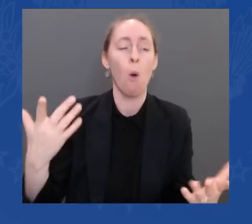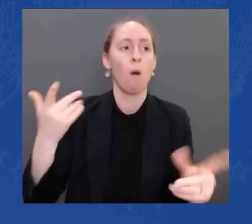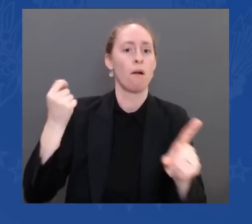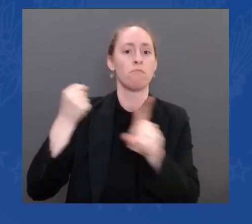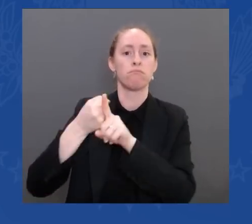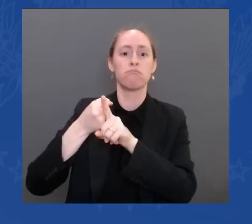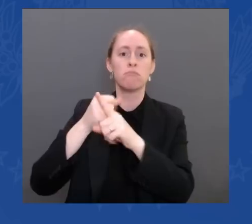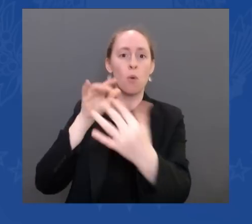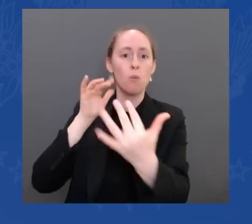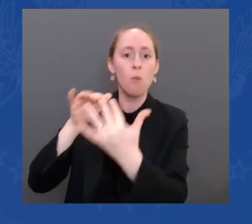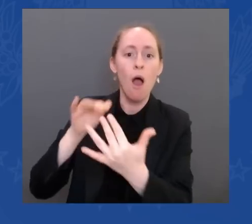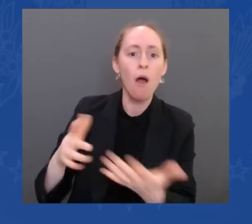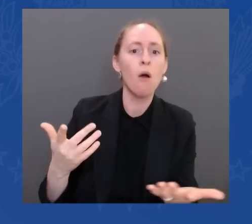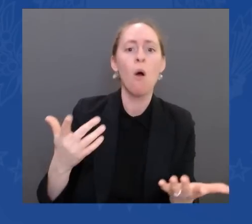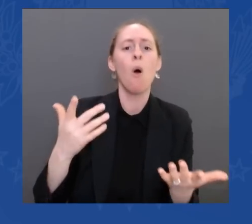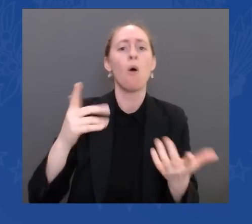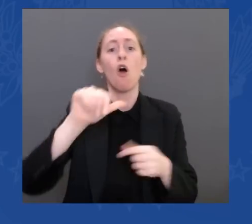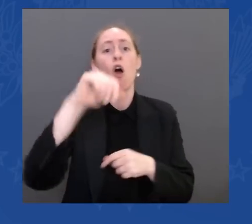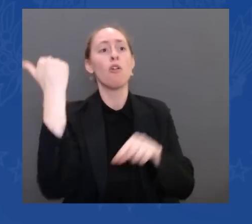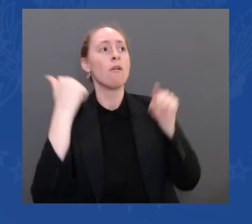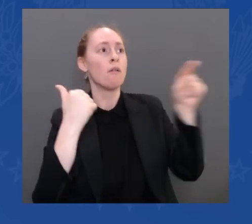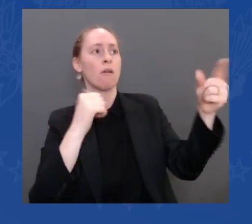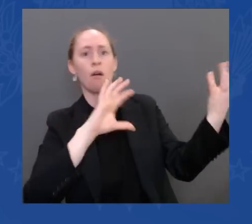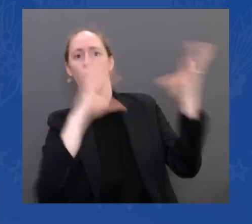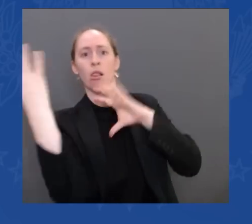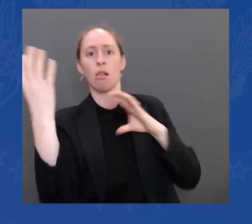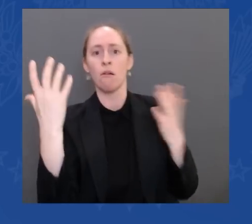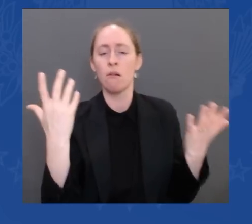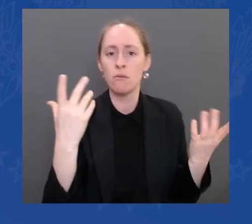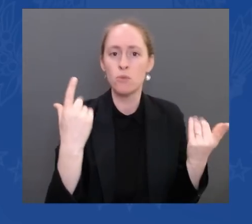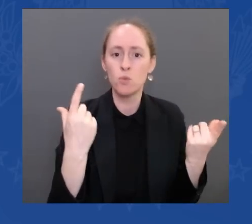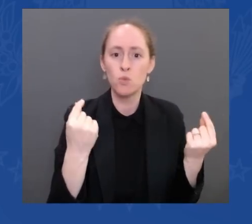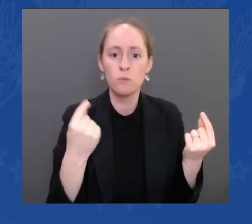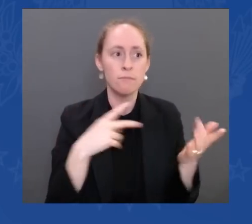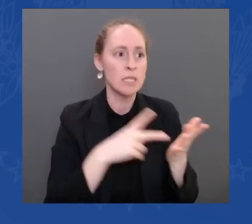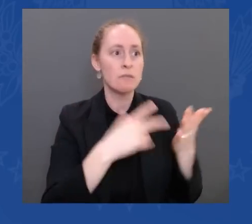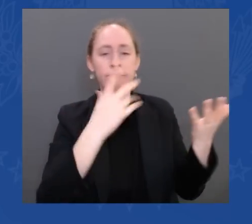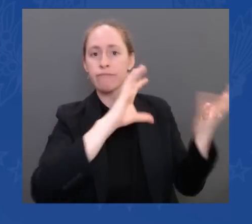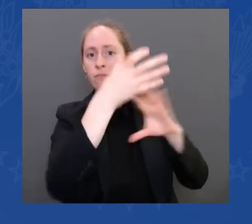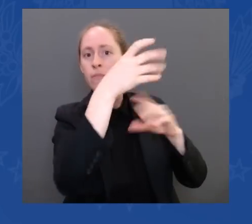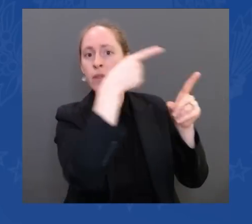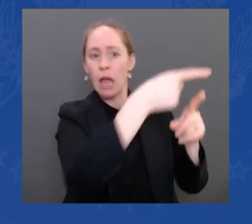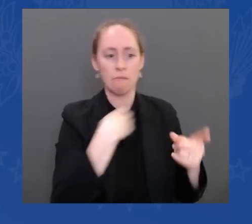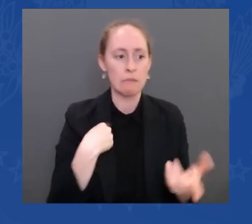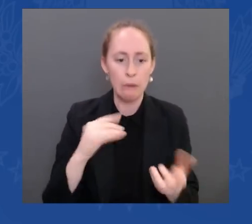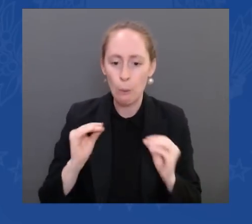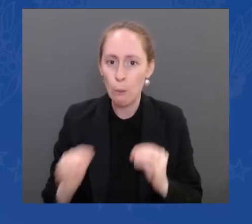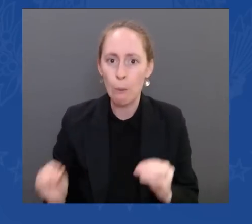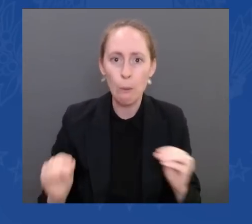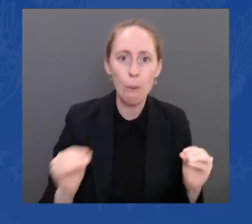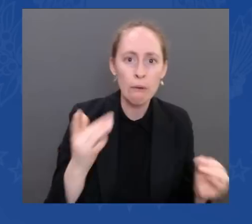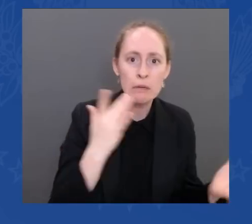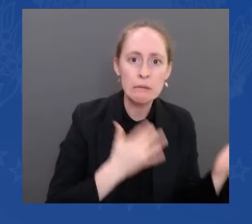this is a national security issue. This is one of the reasons why the Chinese Communist Party is lobbying folks to oppose this bill.